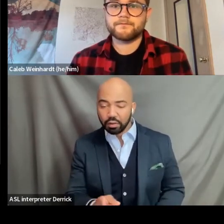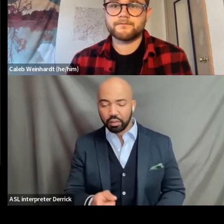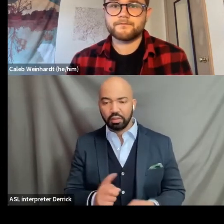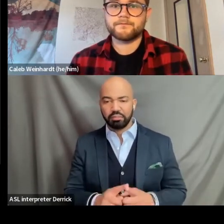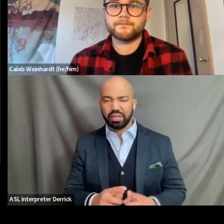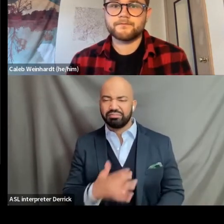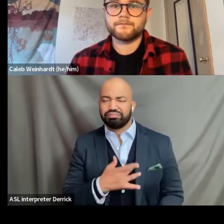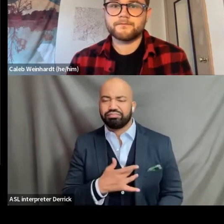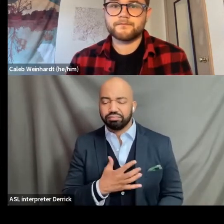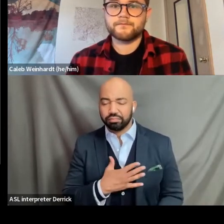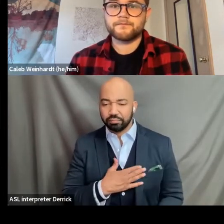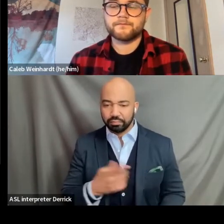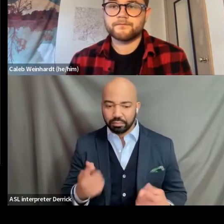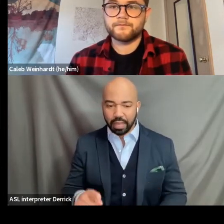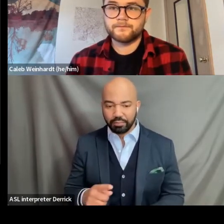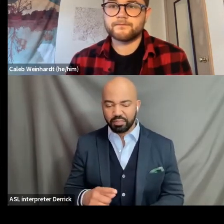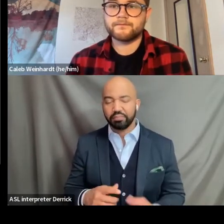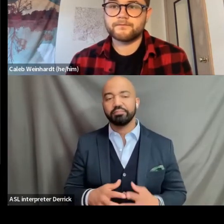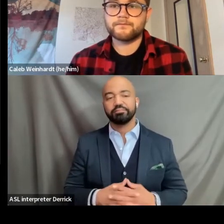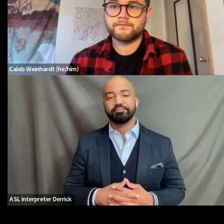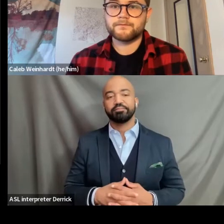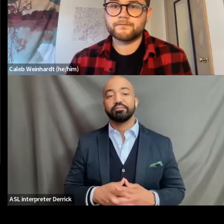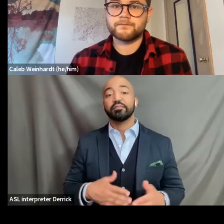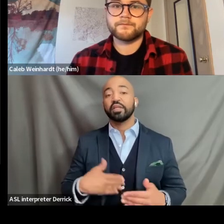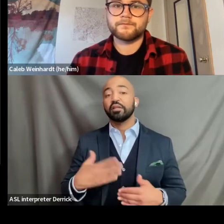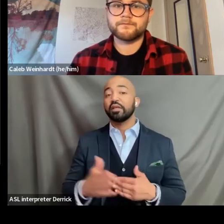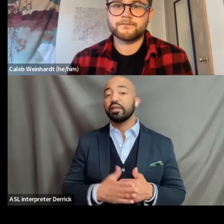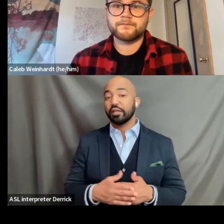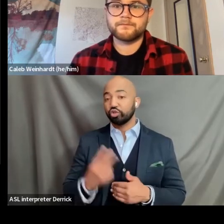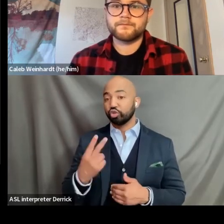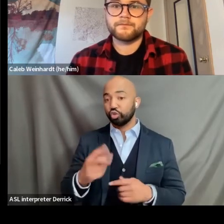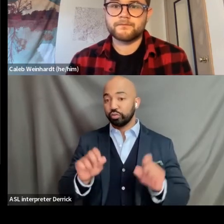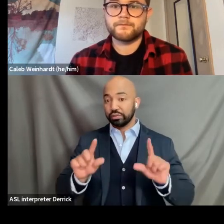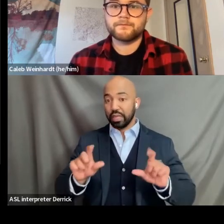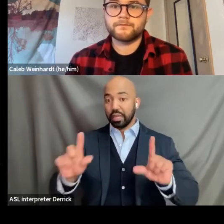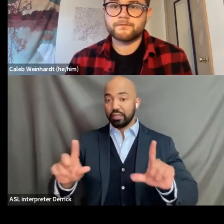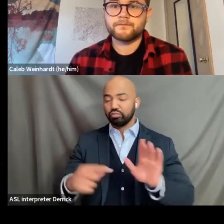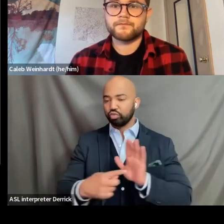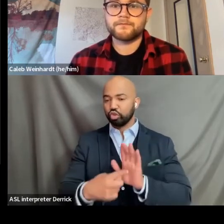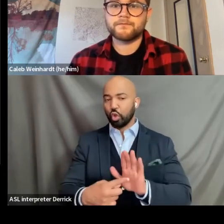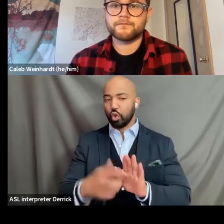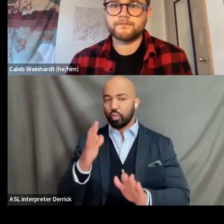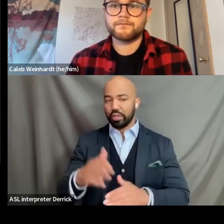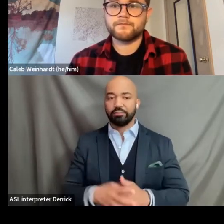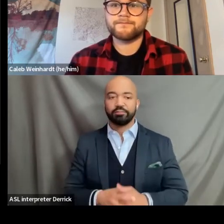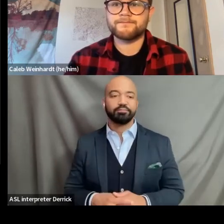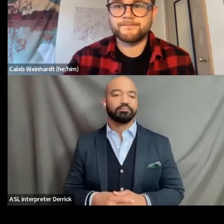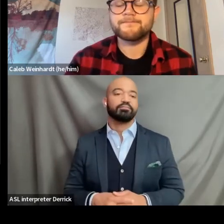And the next two slides really show what they are. So I could read these Caleb.